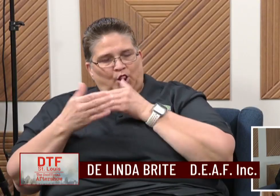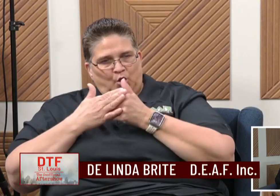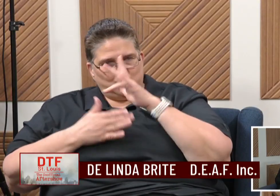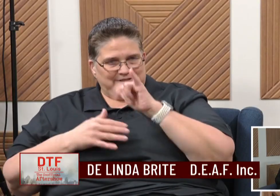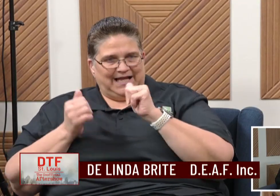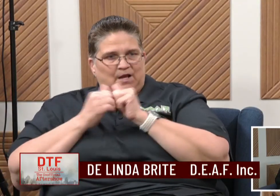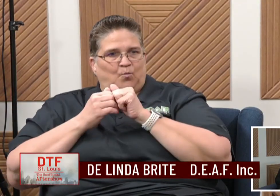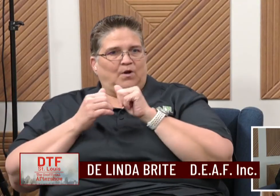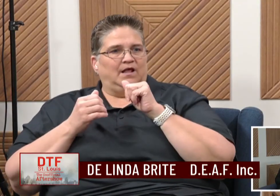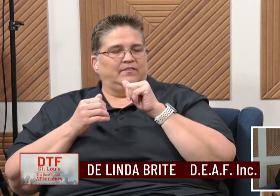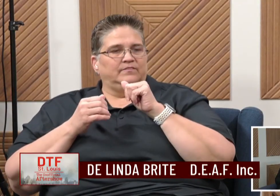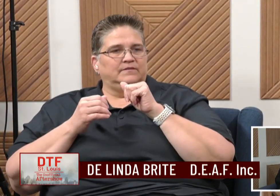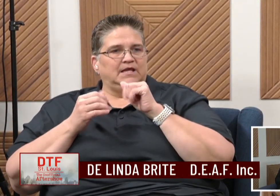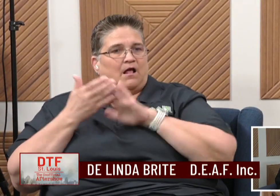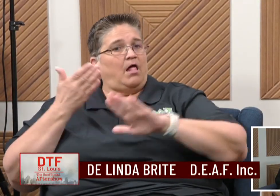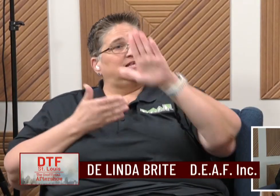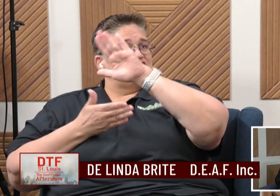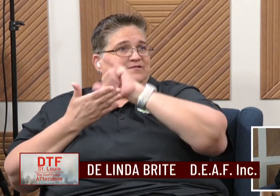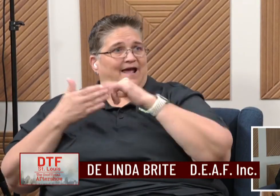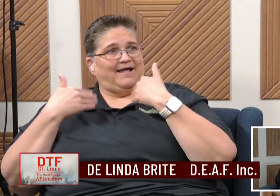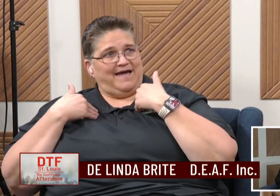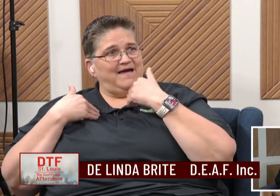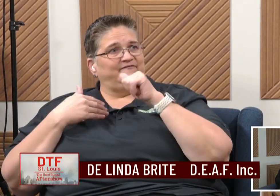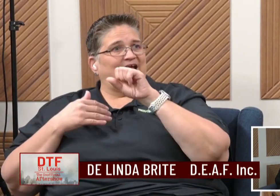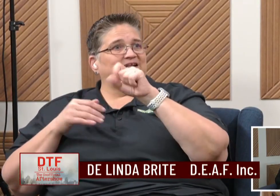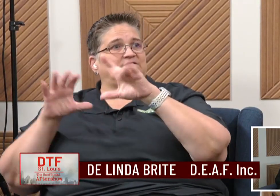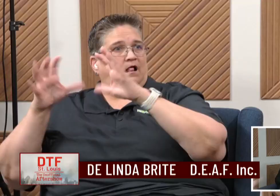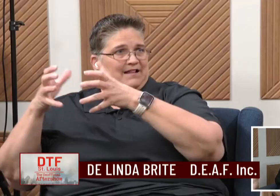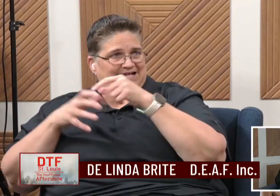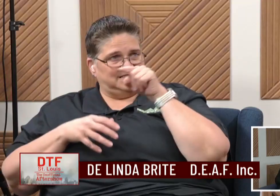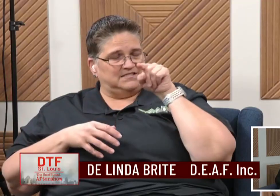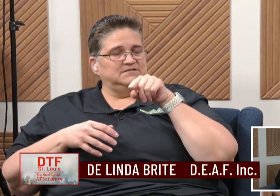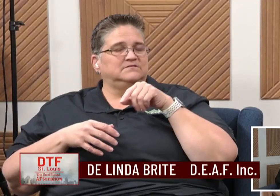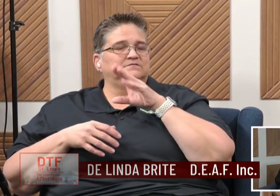We work closely with college that has an American Sign Language.